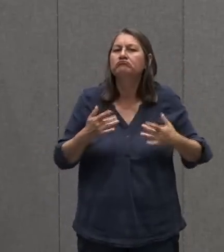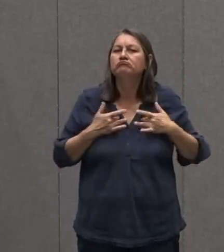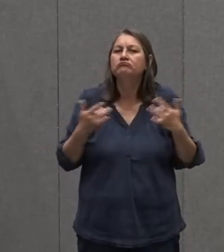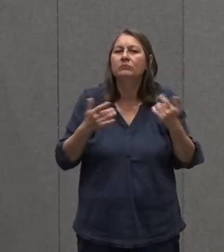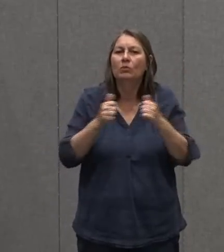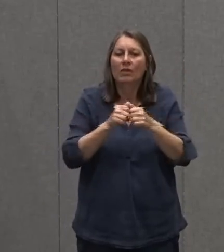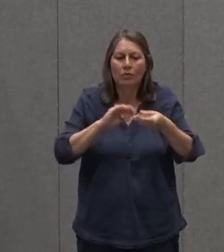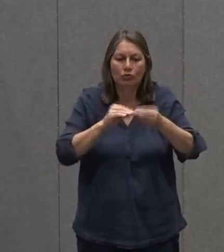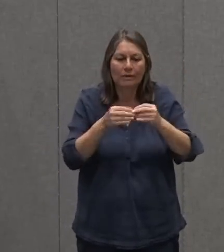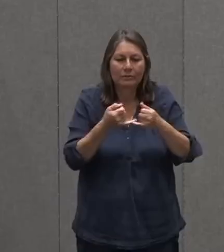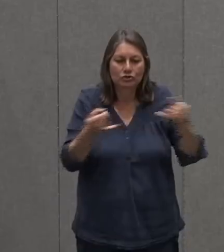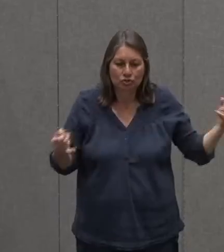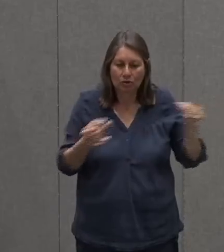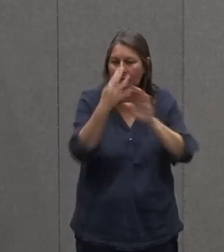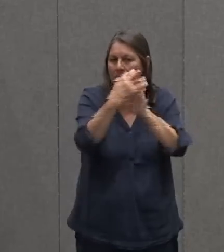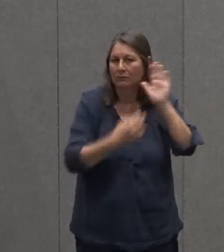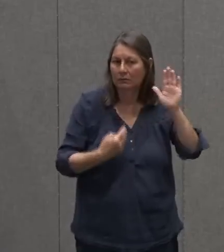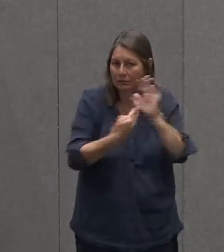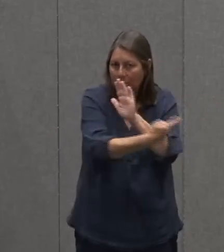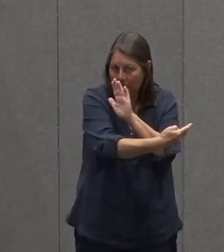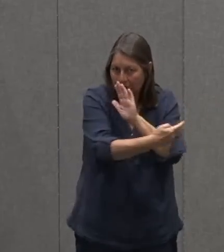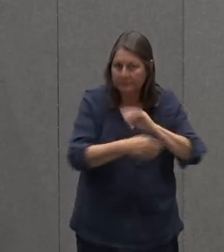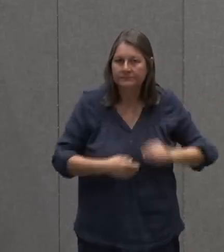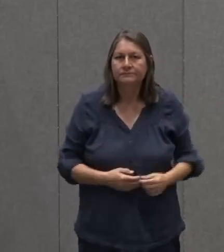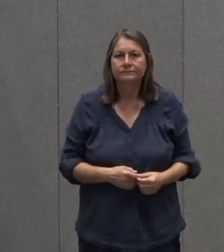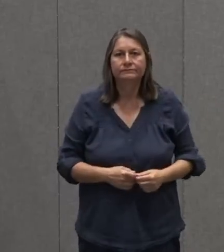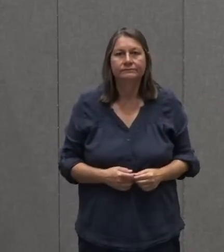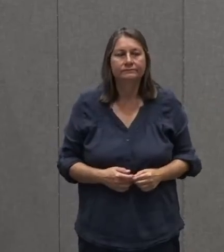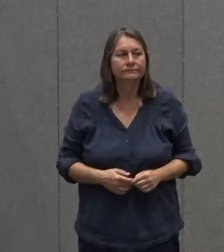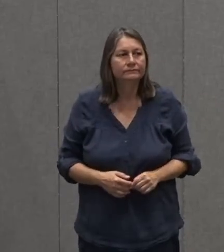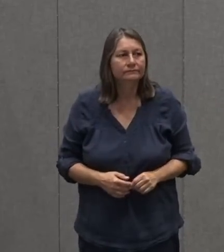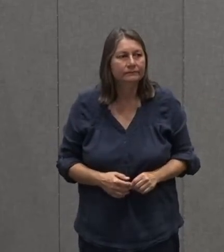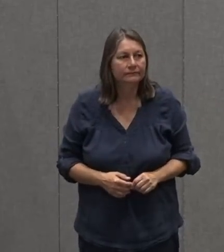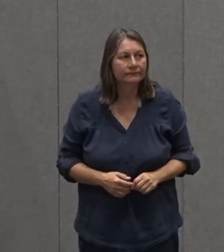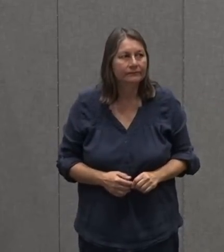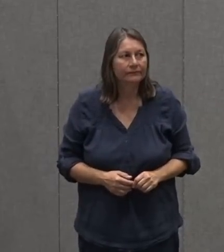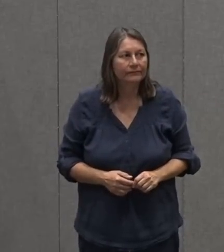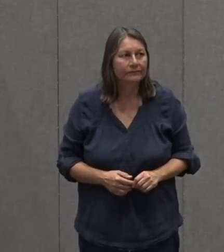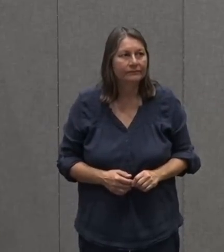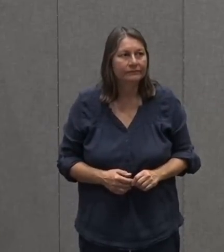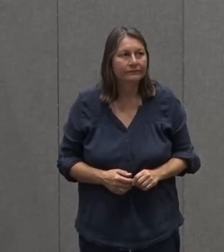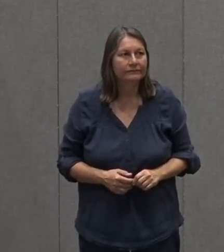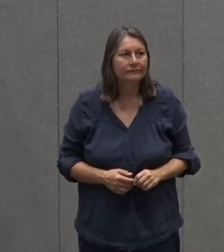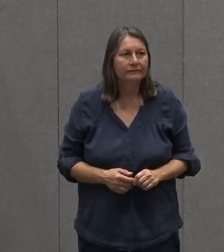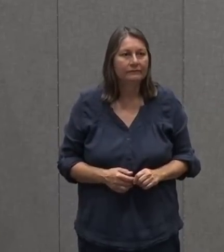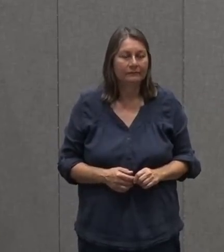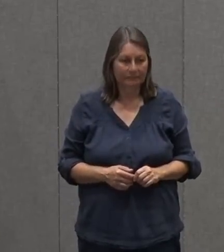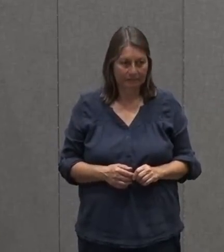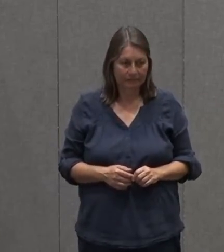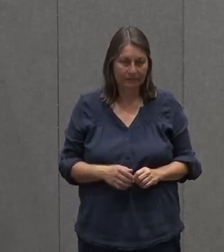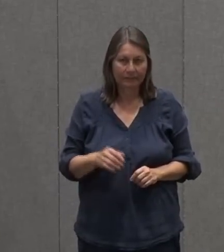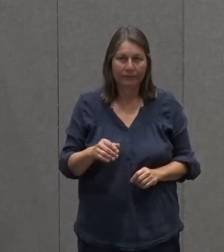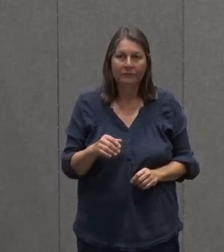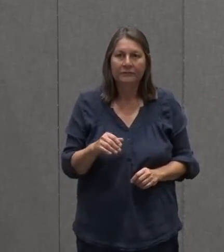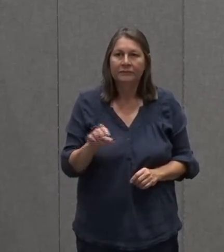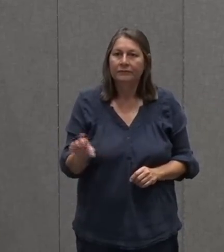Great way to explore those numbers. All right, I have another problem for you today that I'm also gonna be working with you on